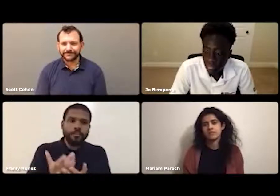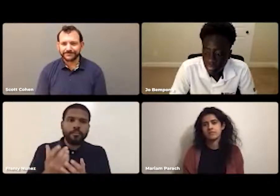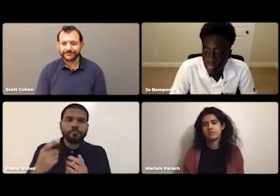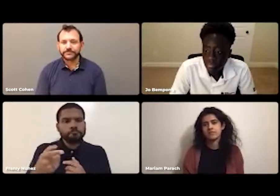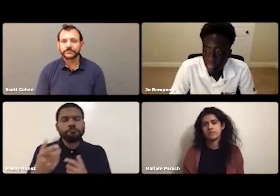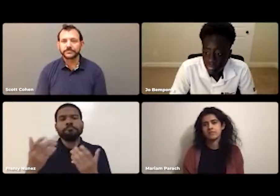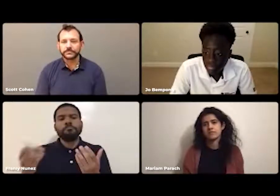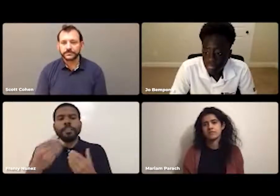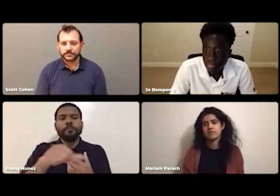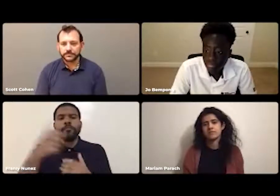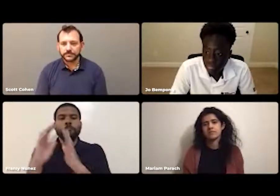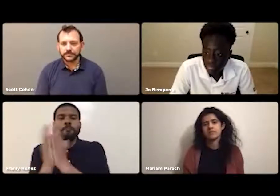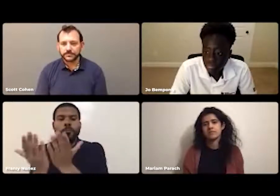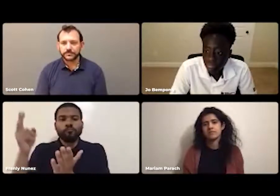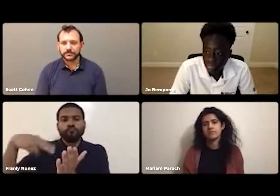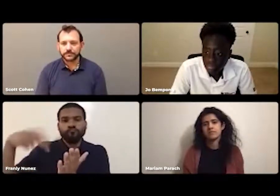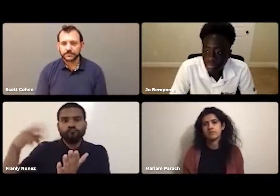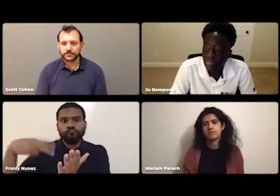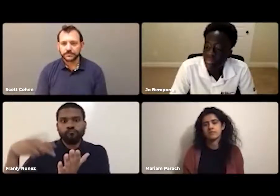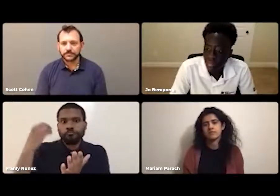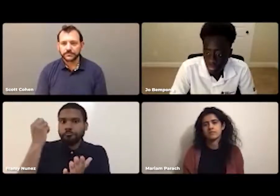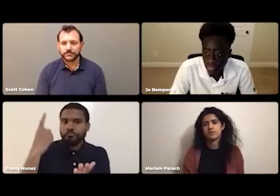really good in my science class.